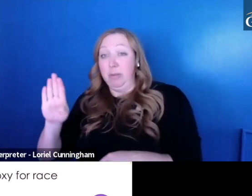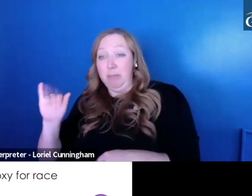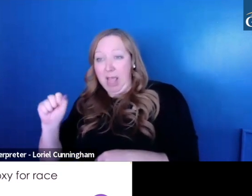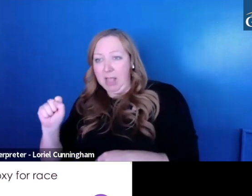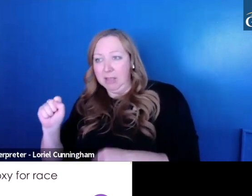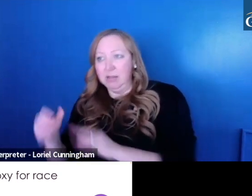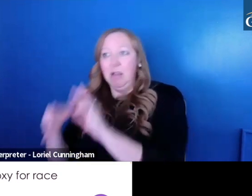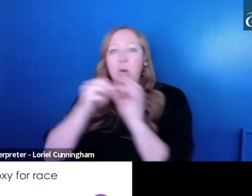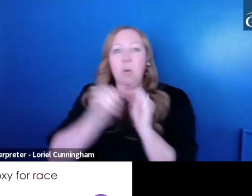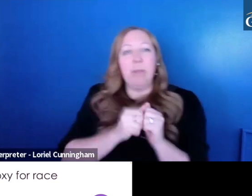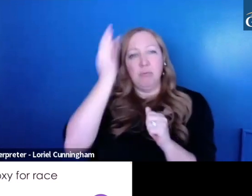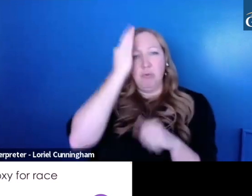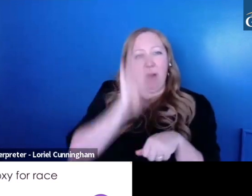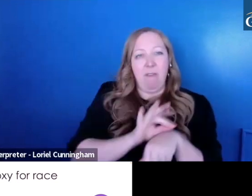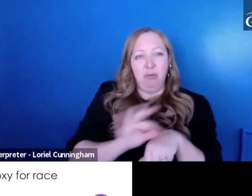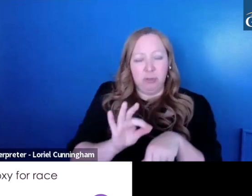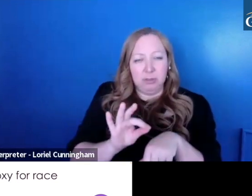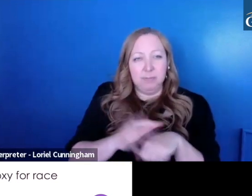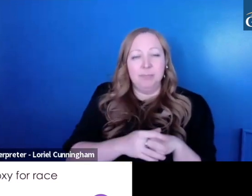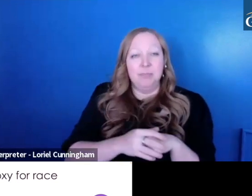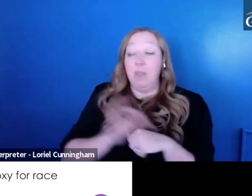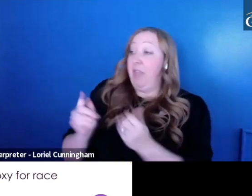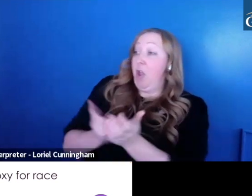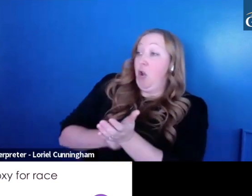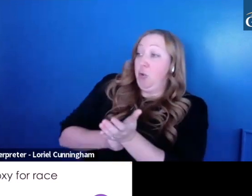they argue that folks who identify themselves as white